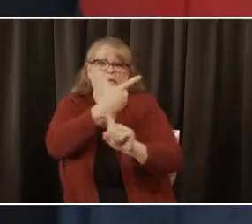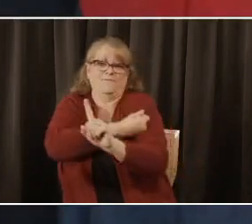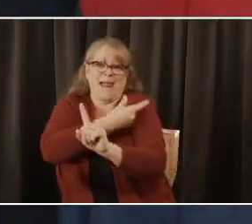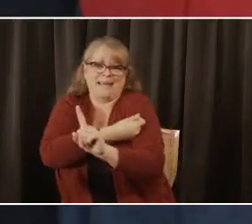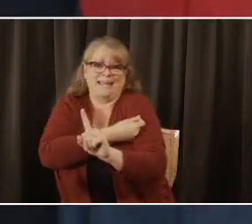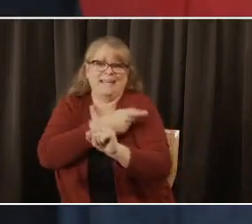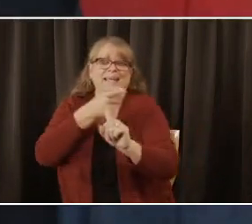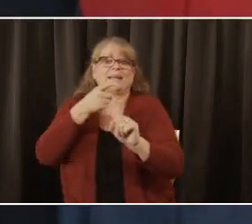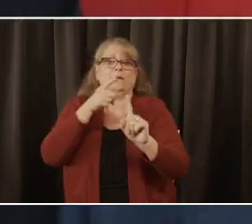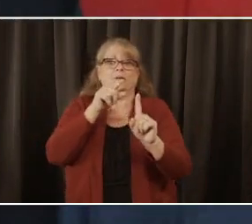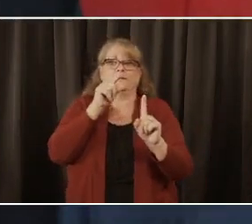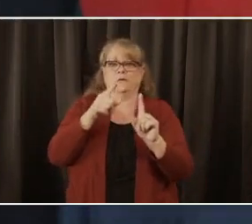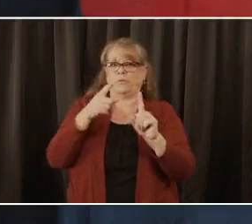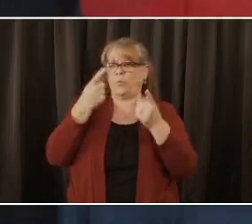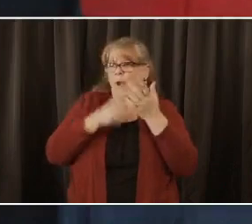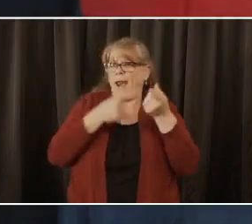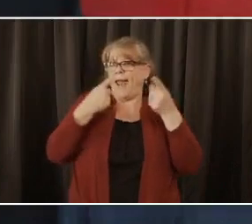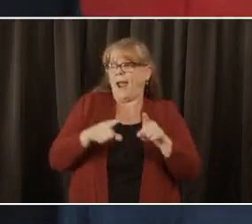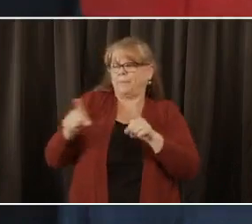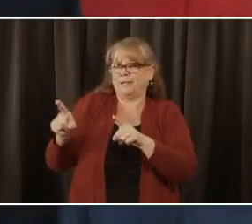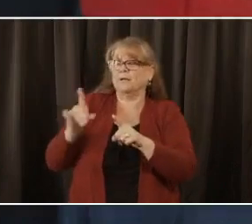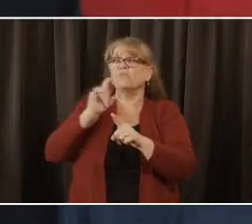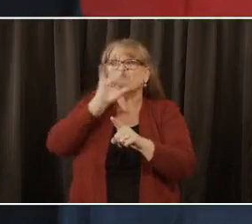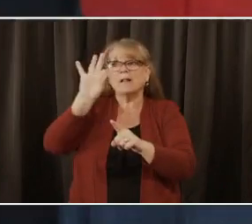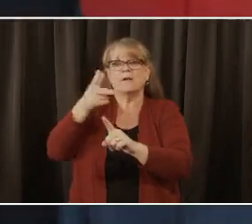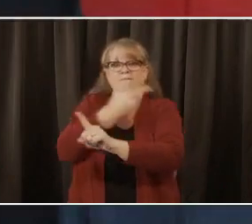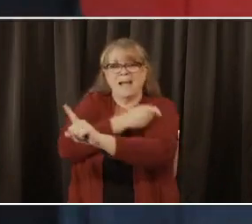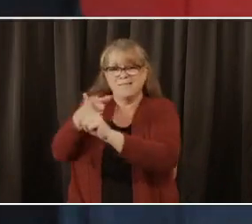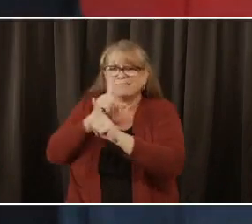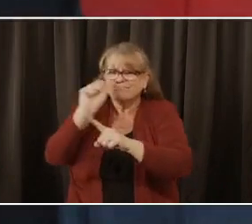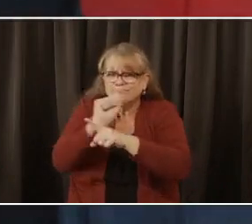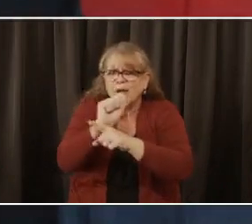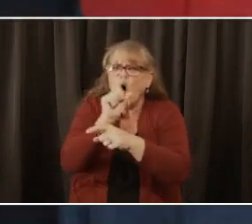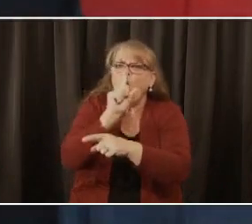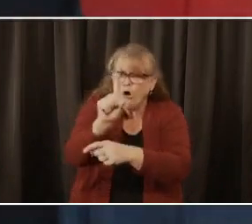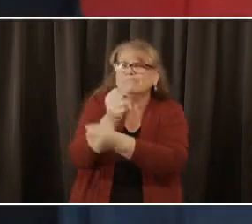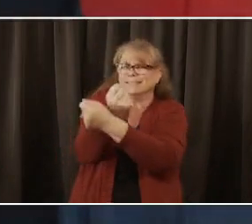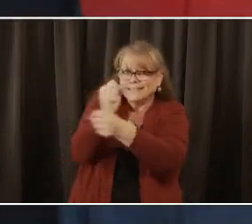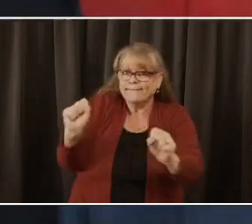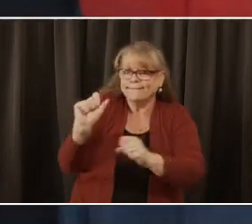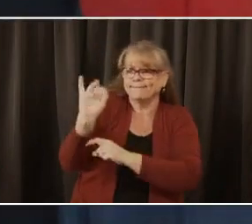First I want to share the numbers with you. This is a time of great concern in Colorado. We are